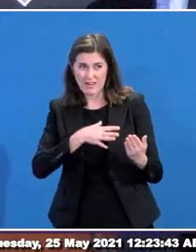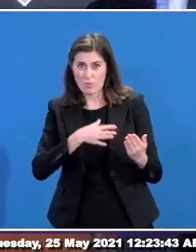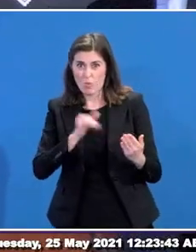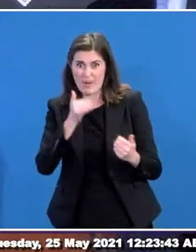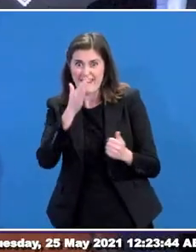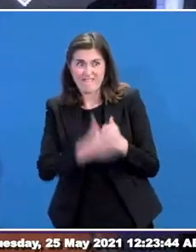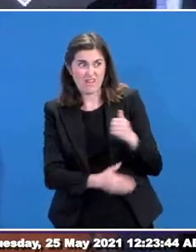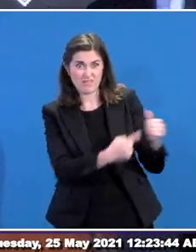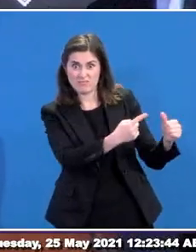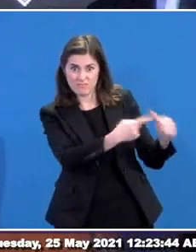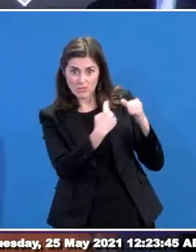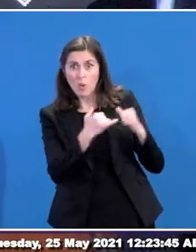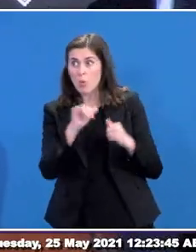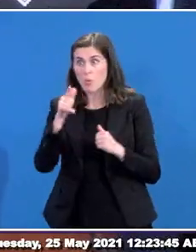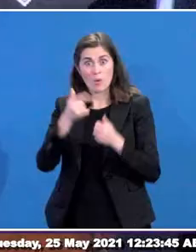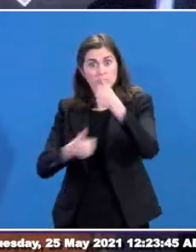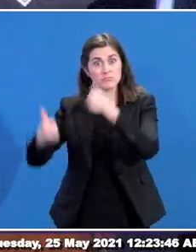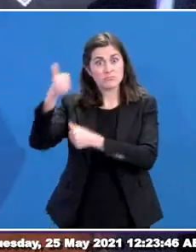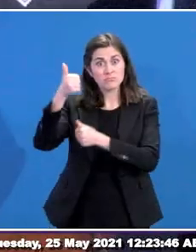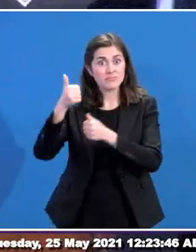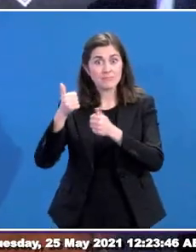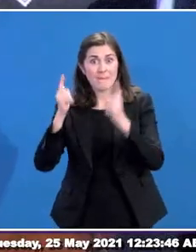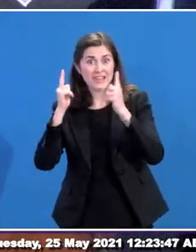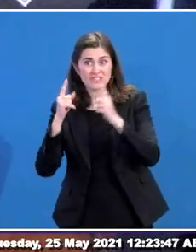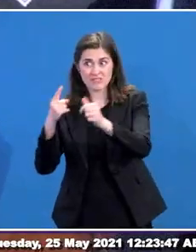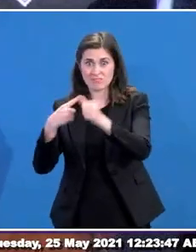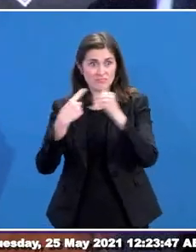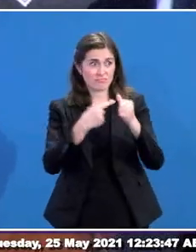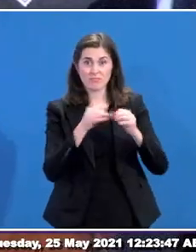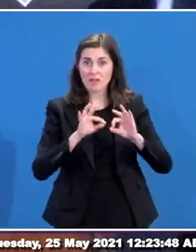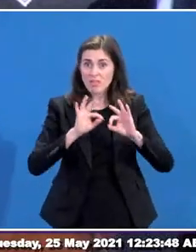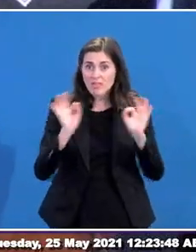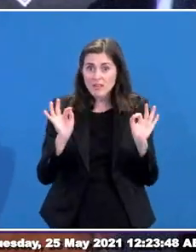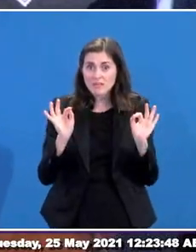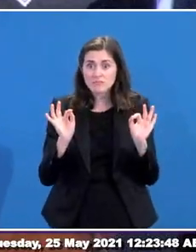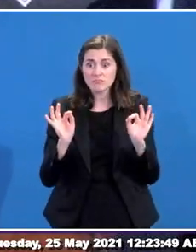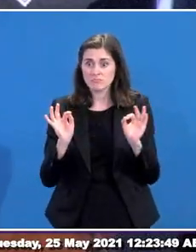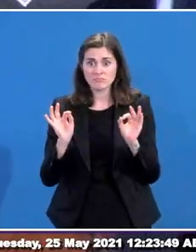the regional manager on any of the correspondence, even if it had been directed to her.